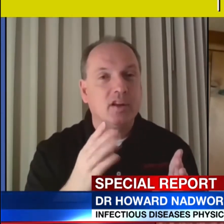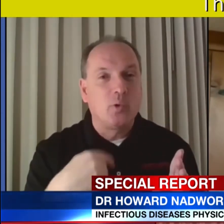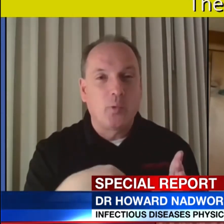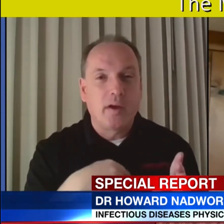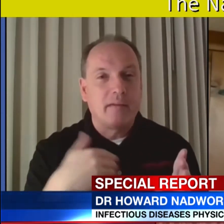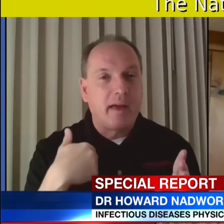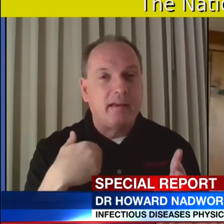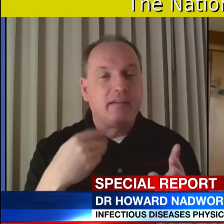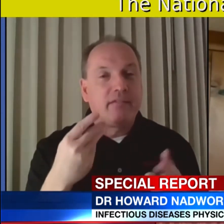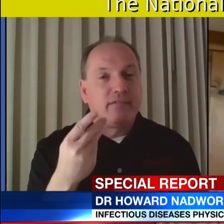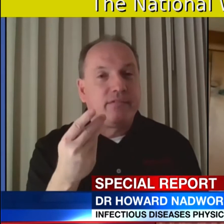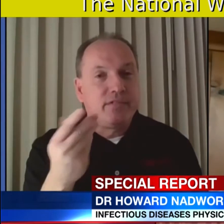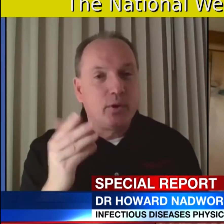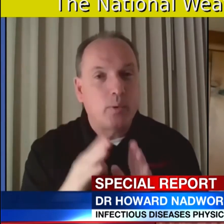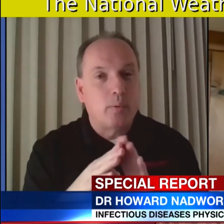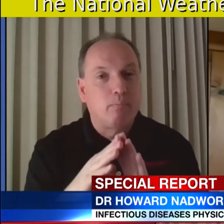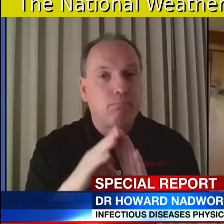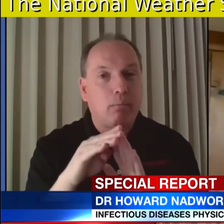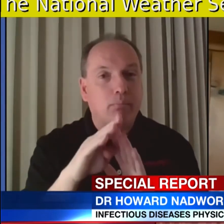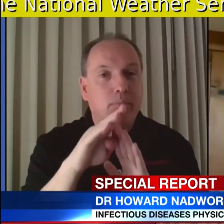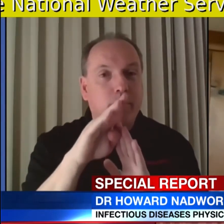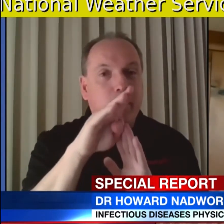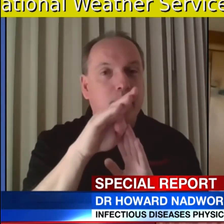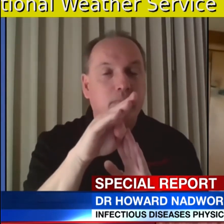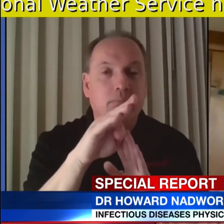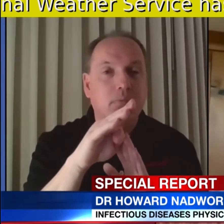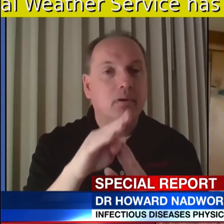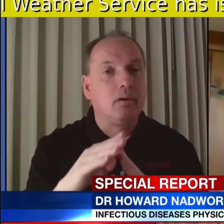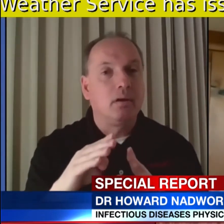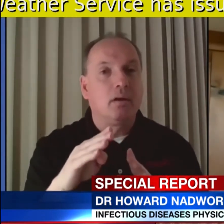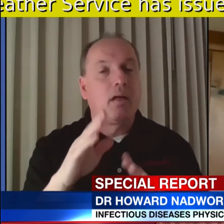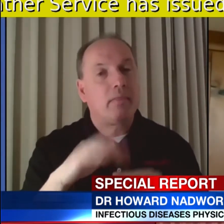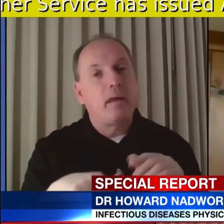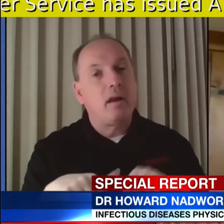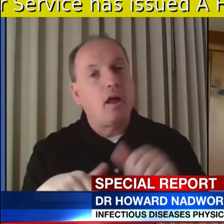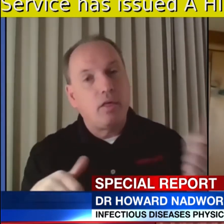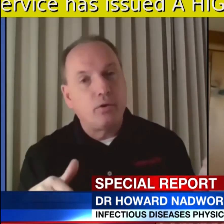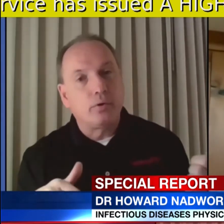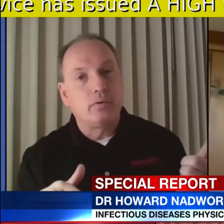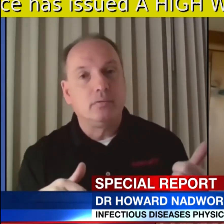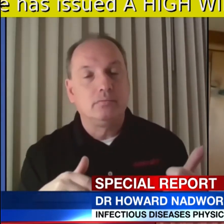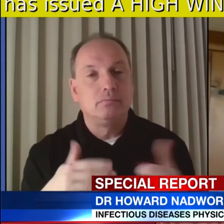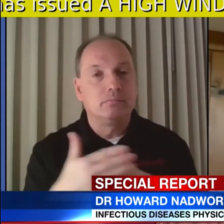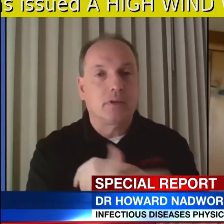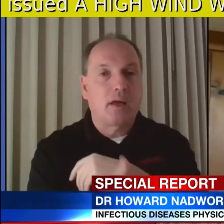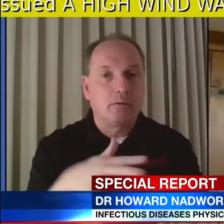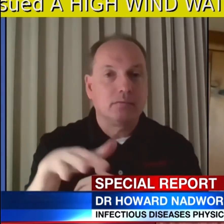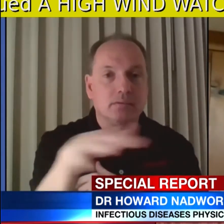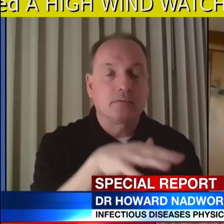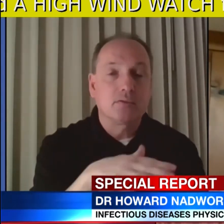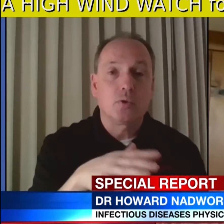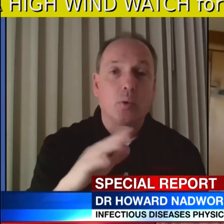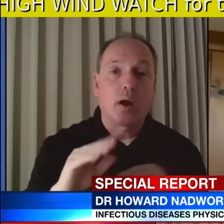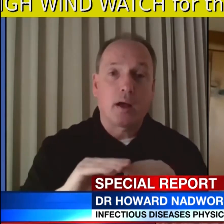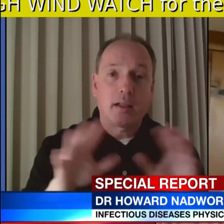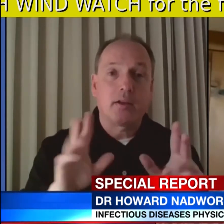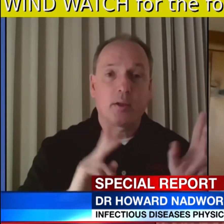ERIE WHEN PEOPLE HAVE REALLY PAID ATTENTION AND BE AWARE, WE HAVE HAD FEWER BUMPS,